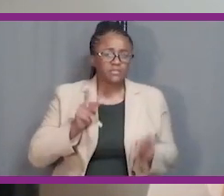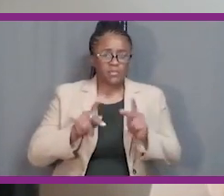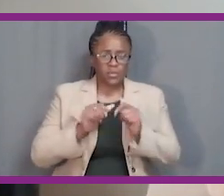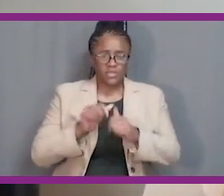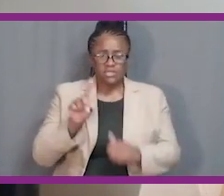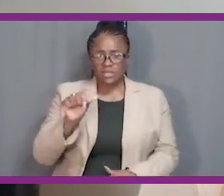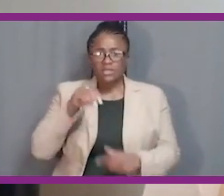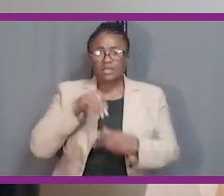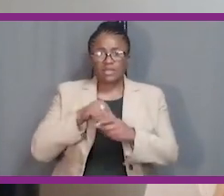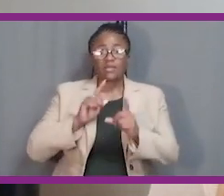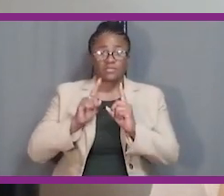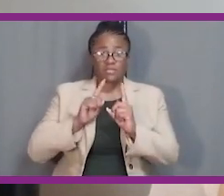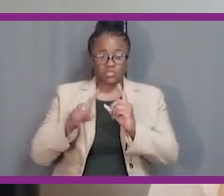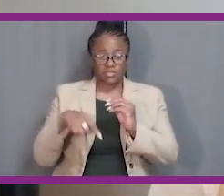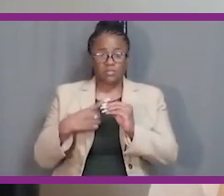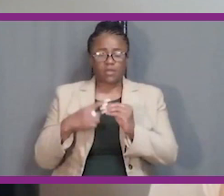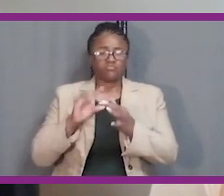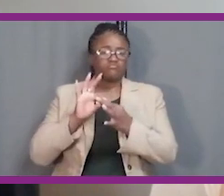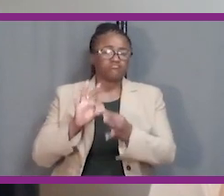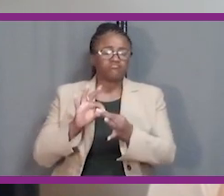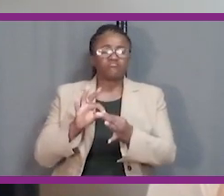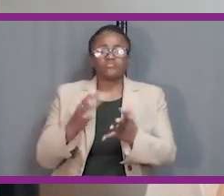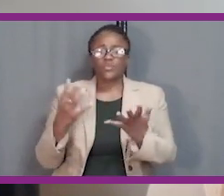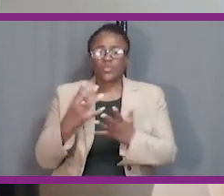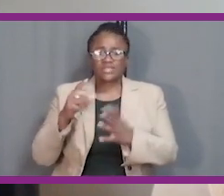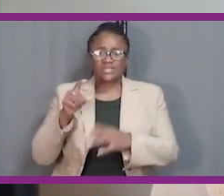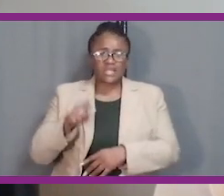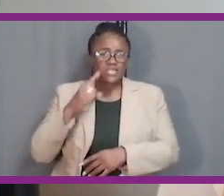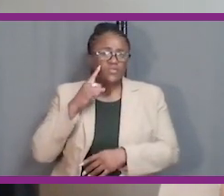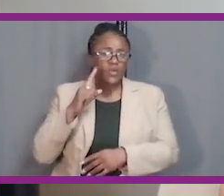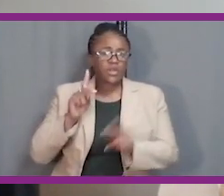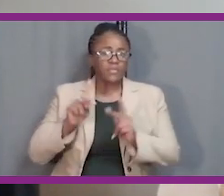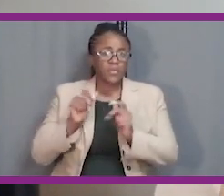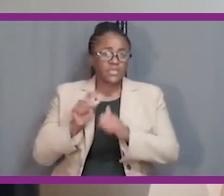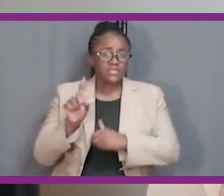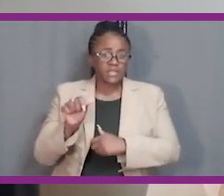global scale to truly be supported, included and celebrated. And on today's episode,